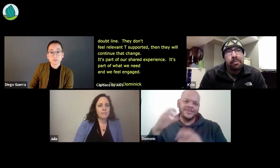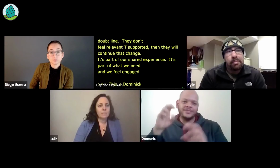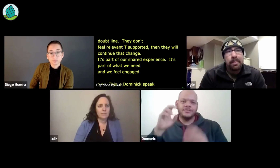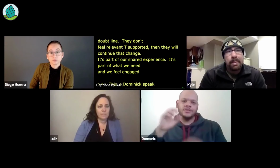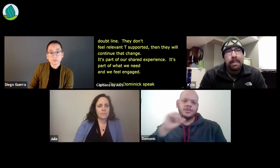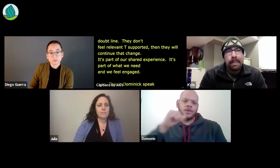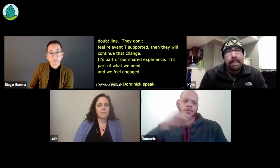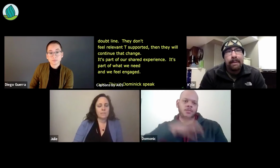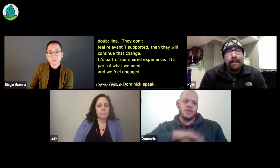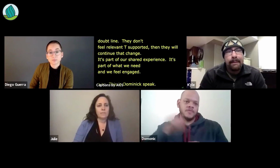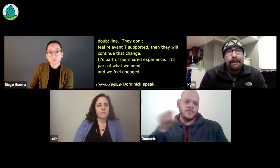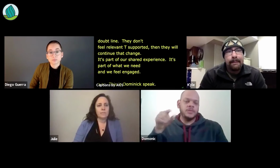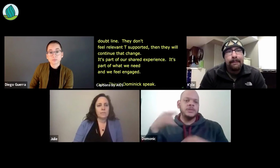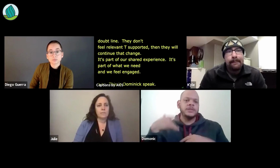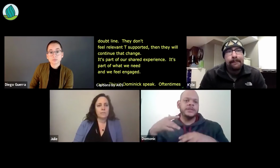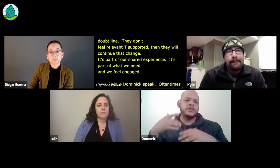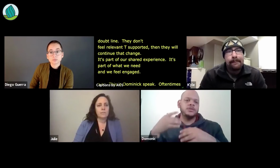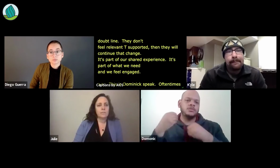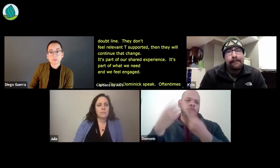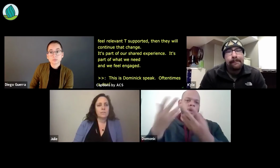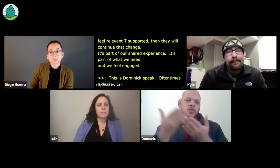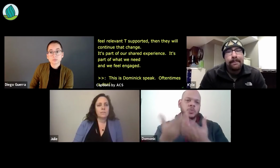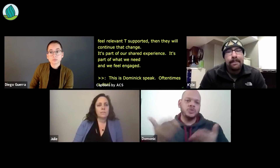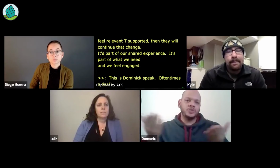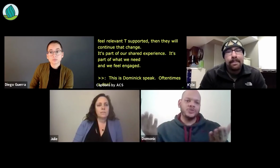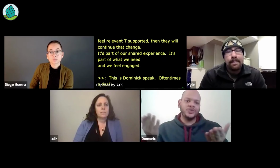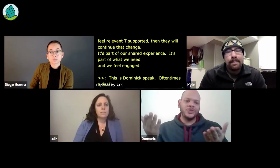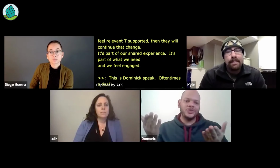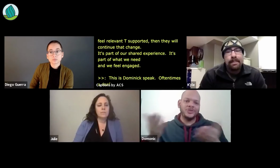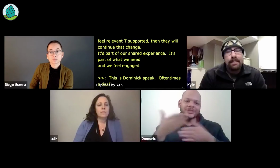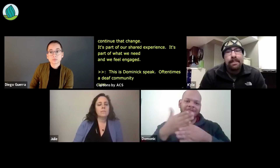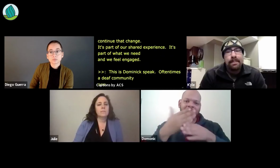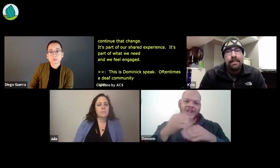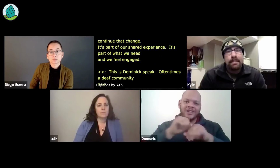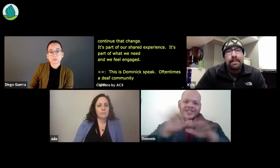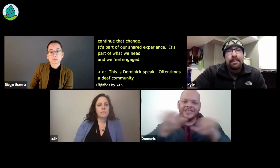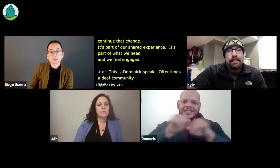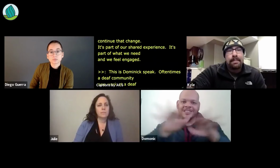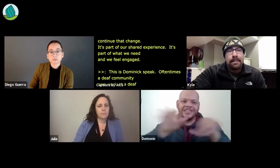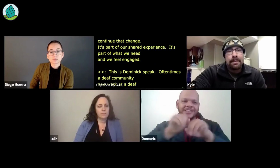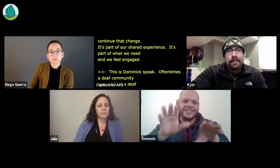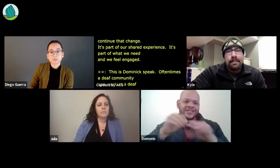a nonprofit, say, for example, who provides resources, and then those resources are shared.